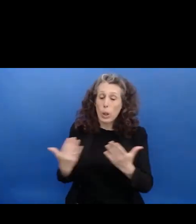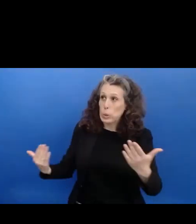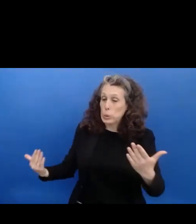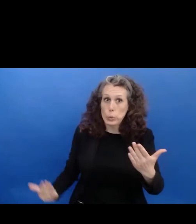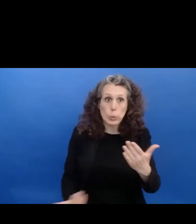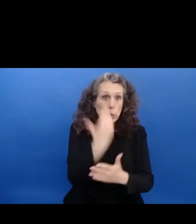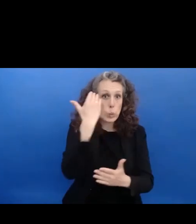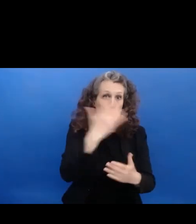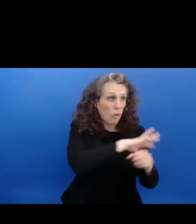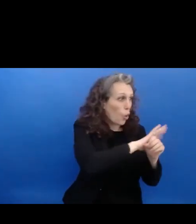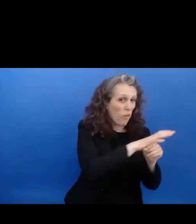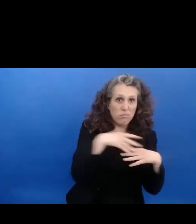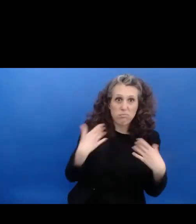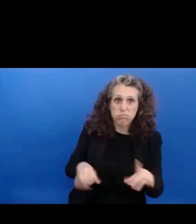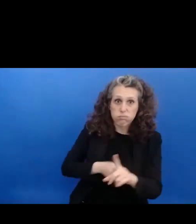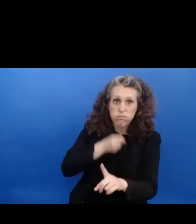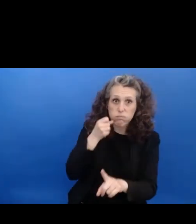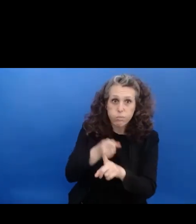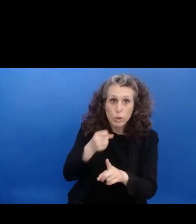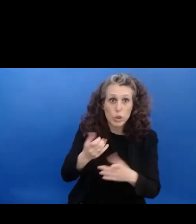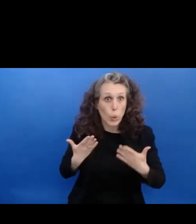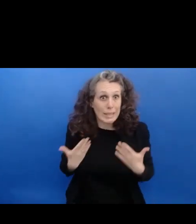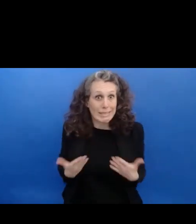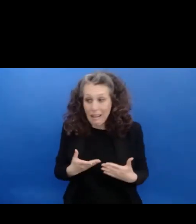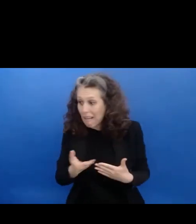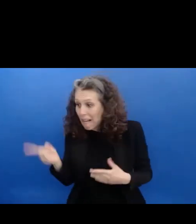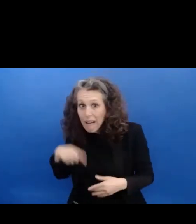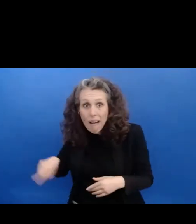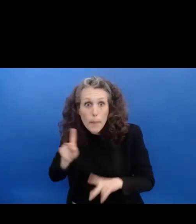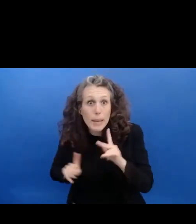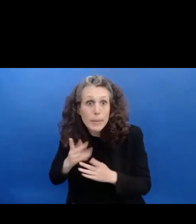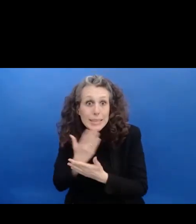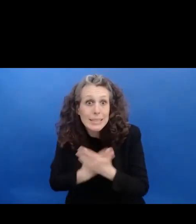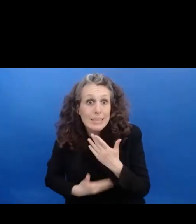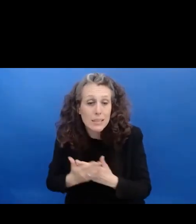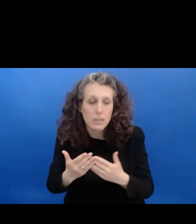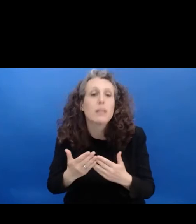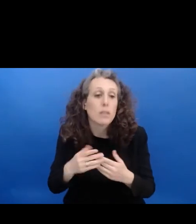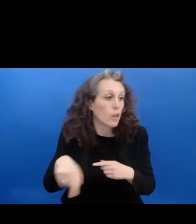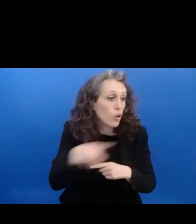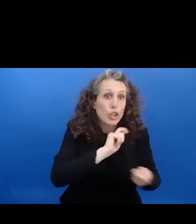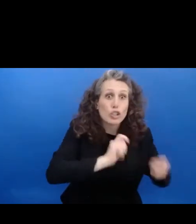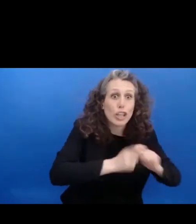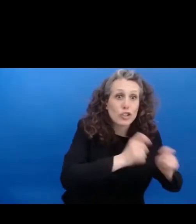of persons with disabilities must be considered in the overwhelming changes brought about